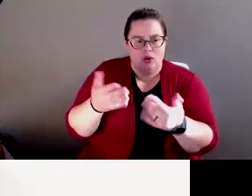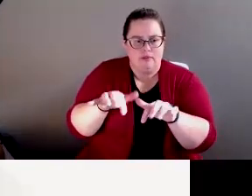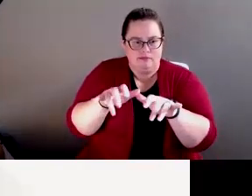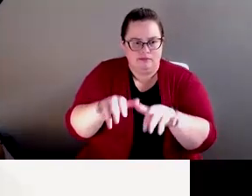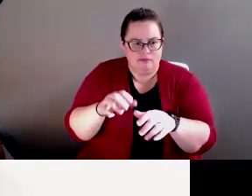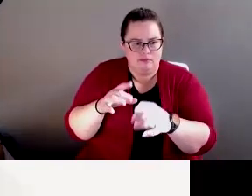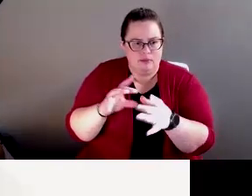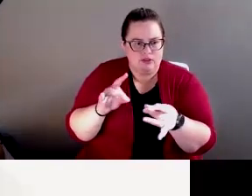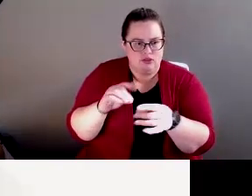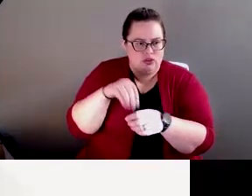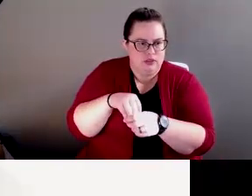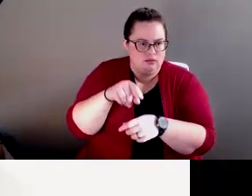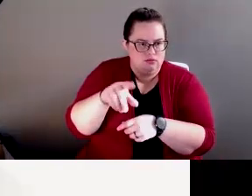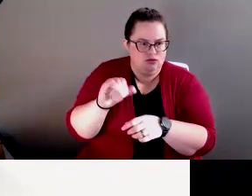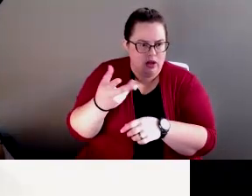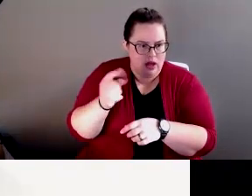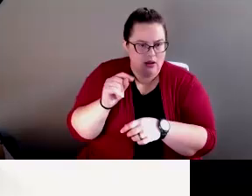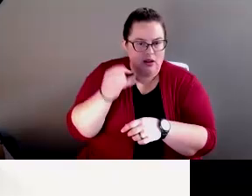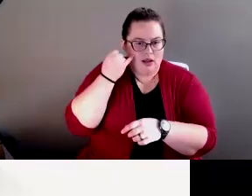or one of our colleagues here can help as well too.